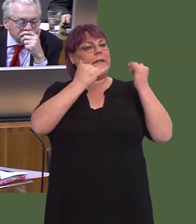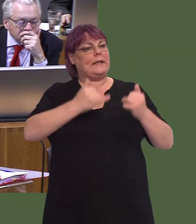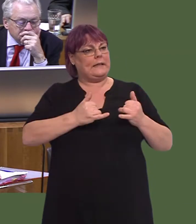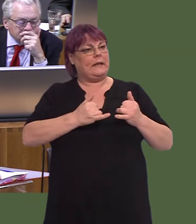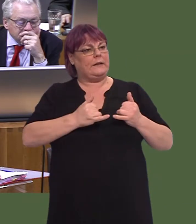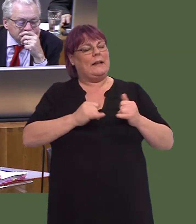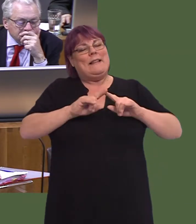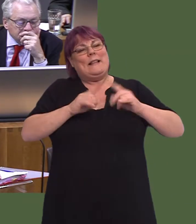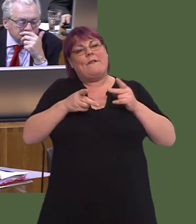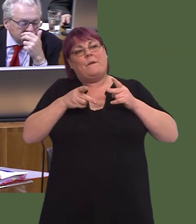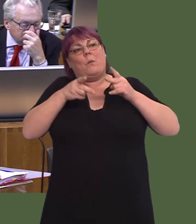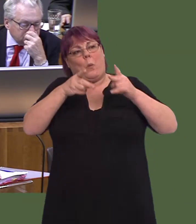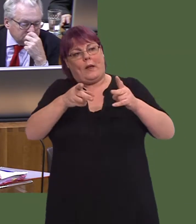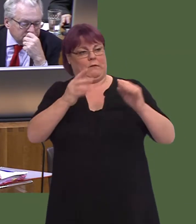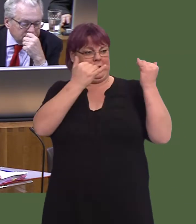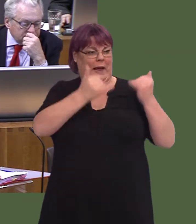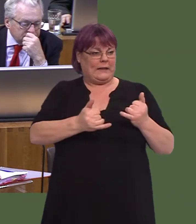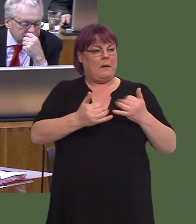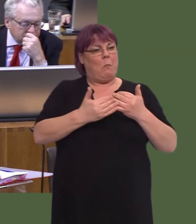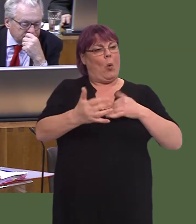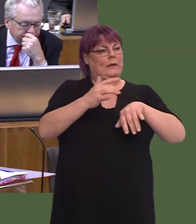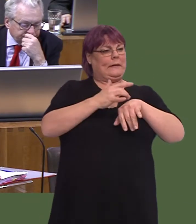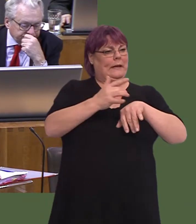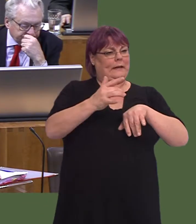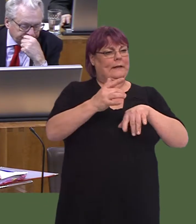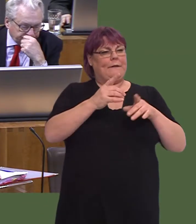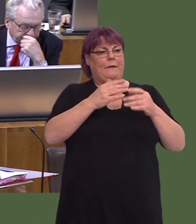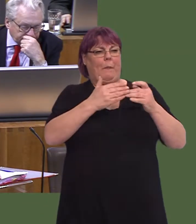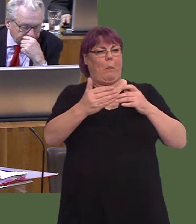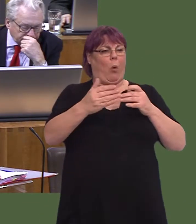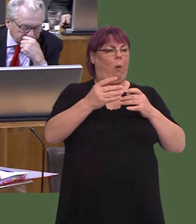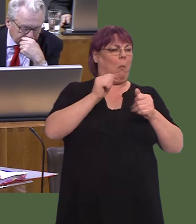It is a more sensitive test, which will allow us to more effectively identify those women requiring treatment, as I said.